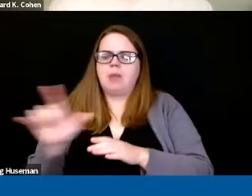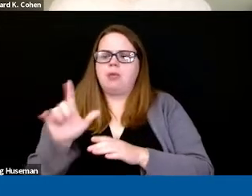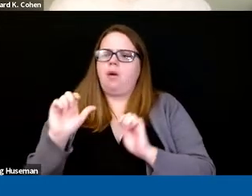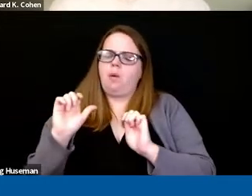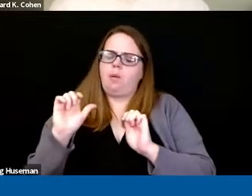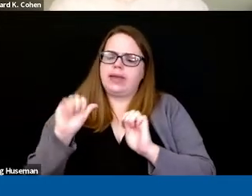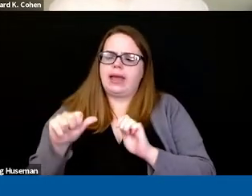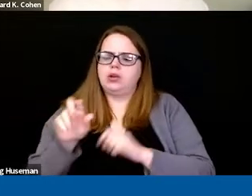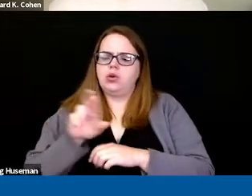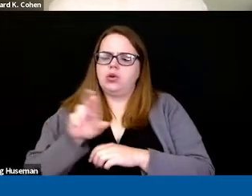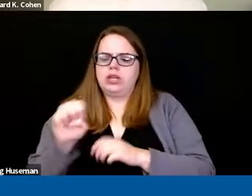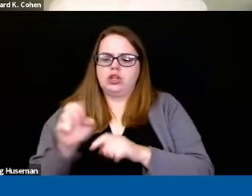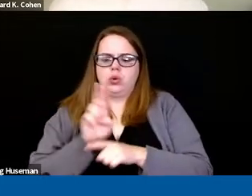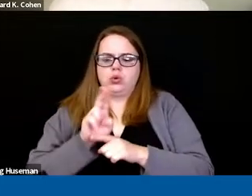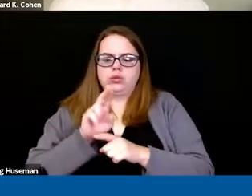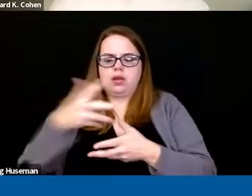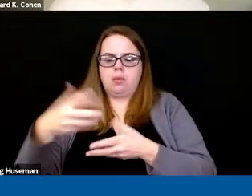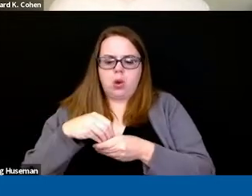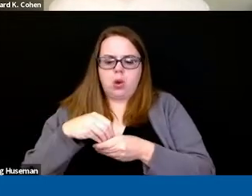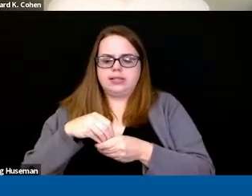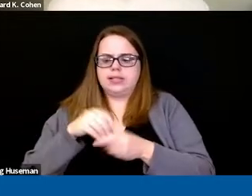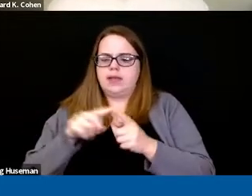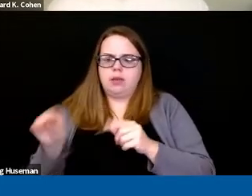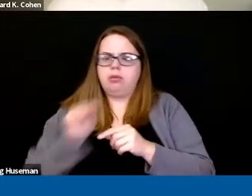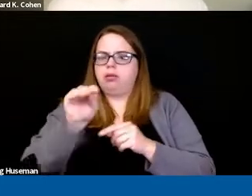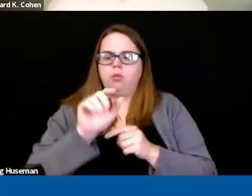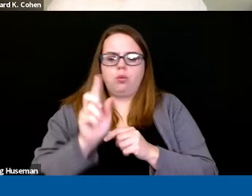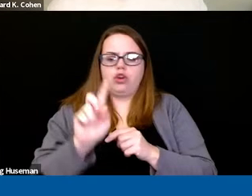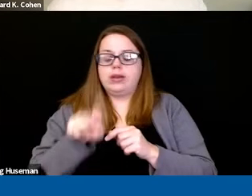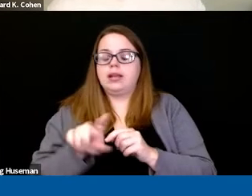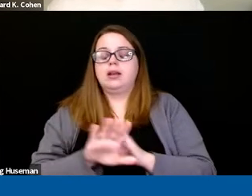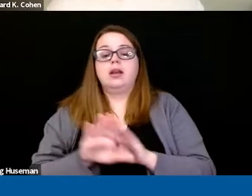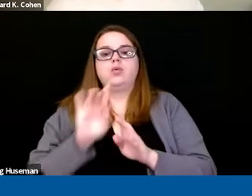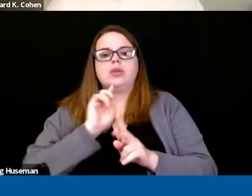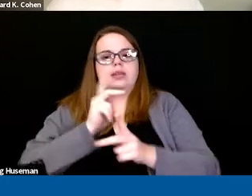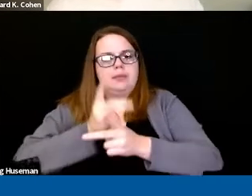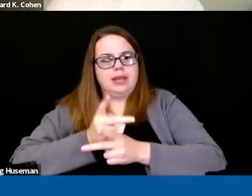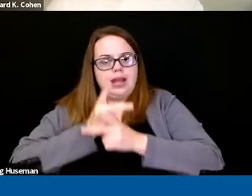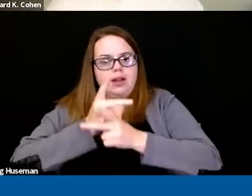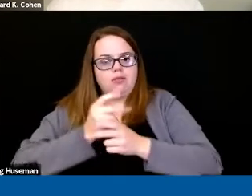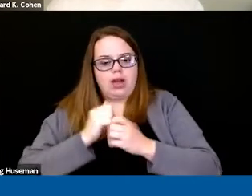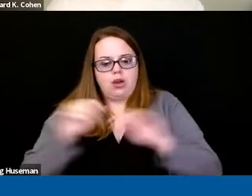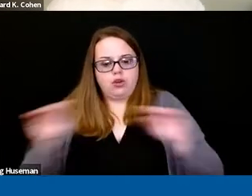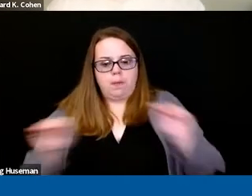to reuse components and render wherever necessary. So be very careful about how you nest components and roles because you could be breaking